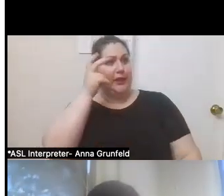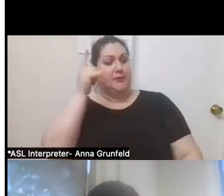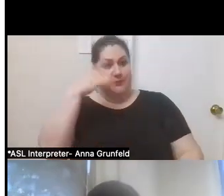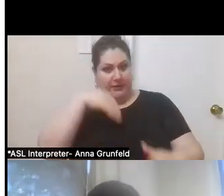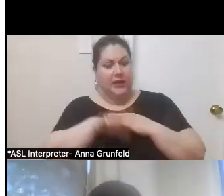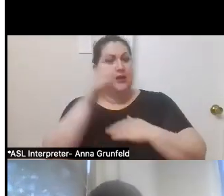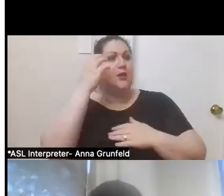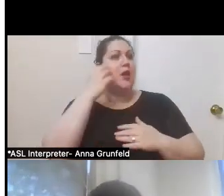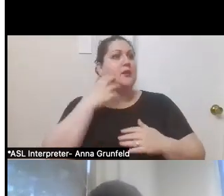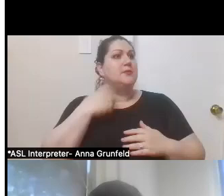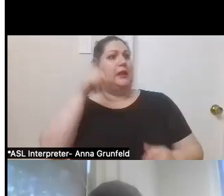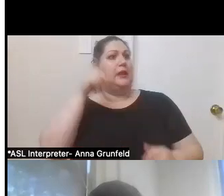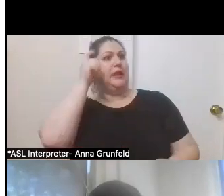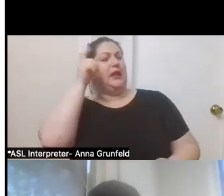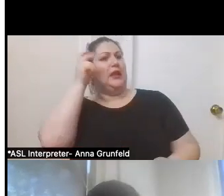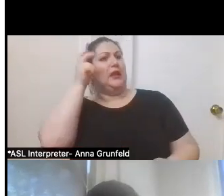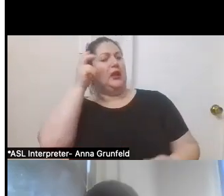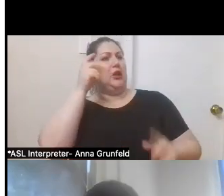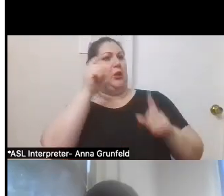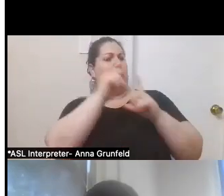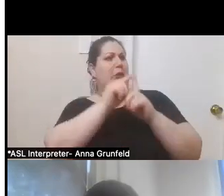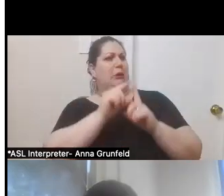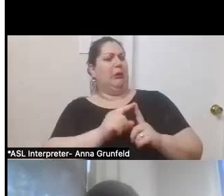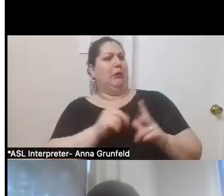And sometimes that can be a very.